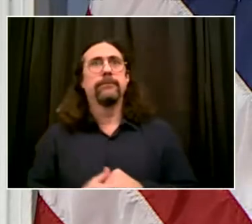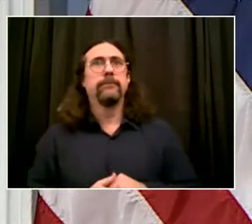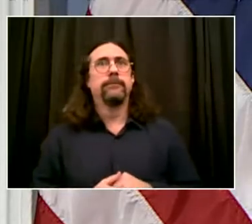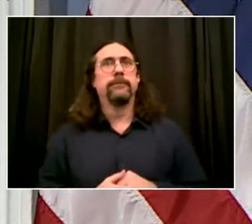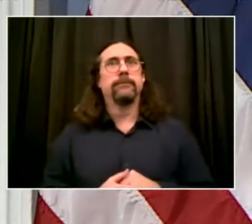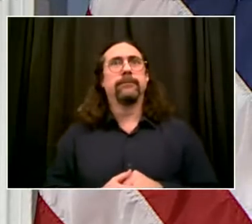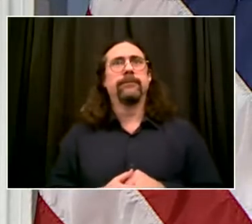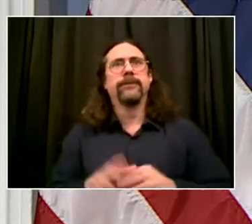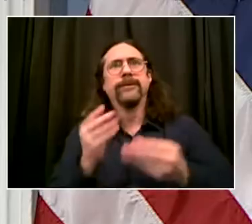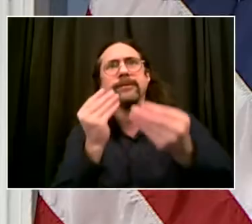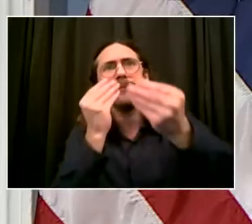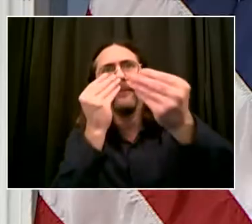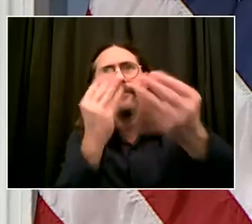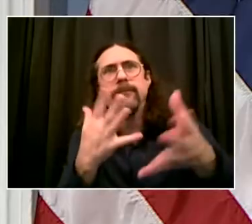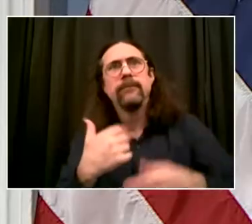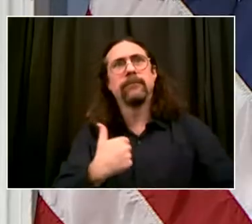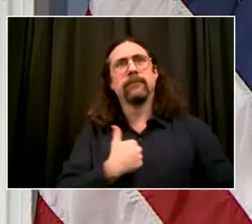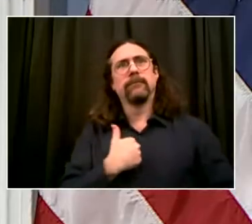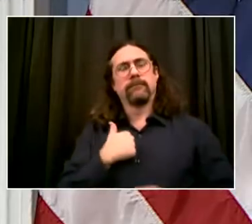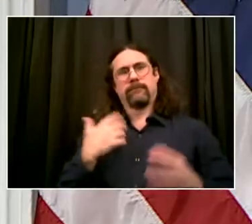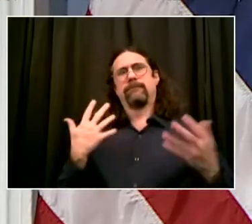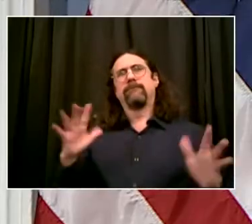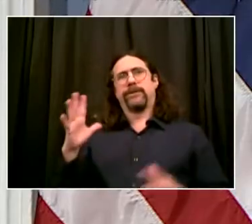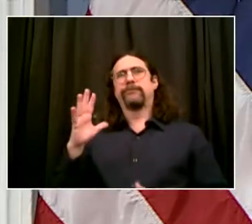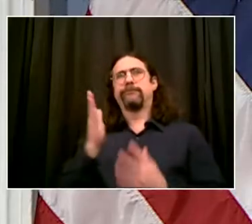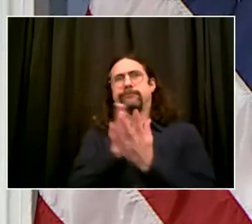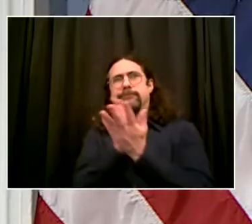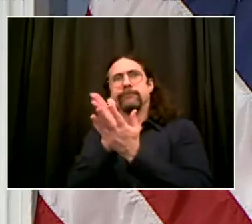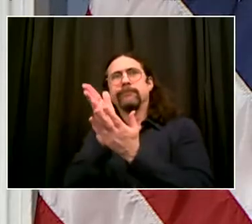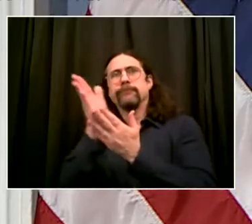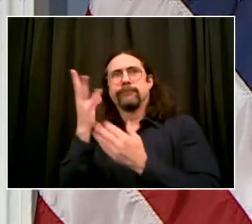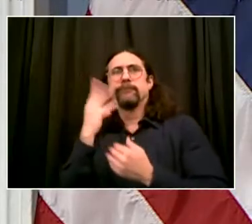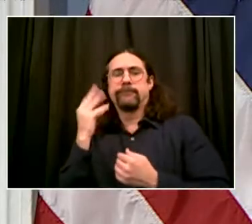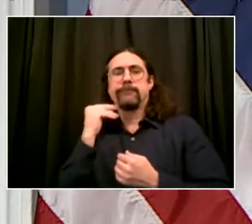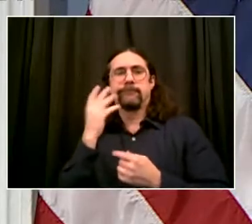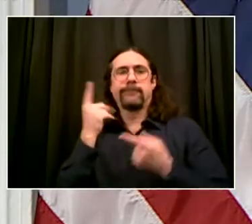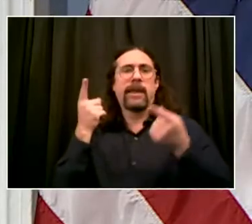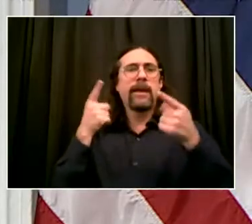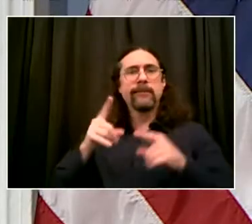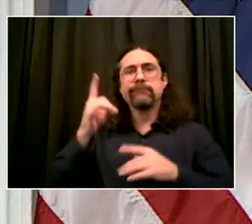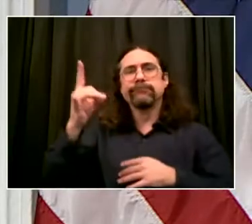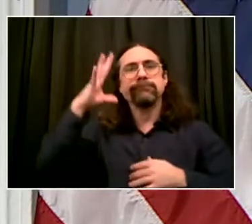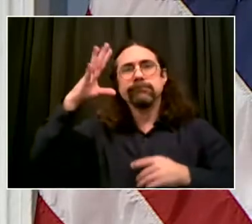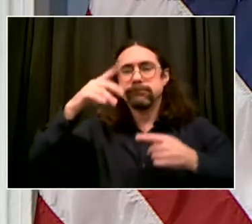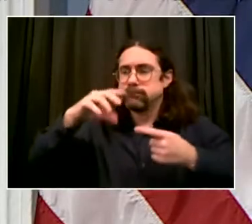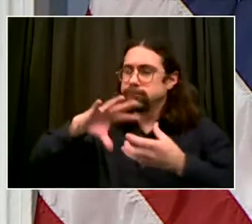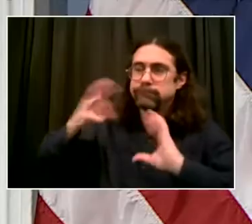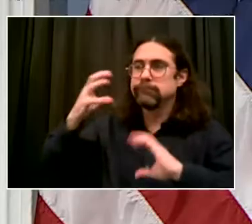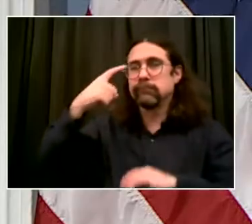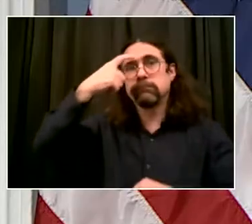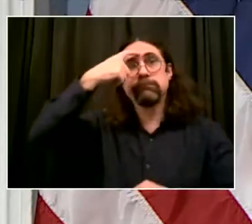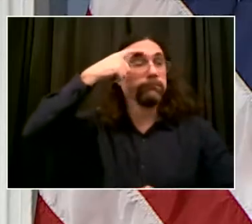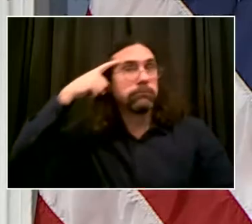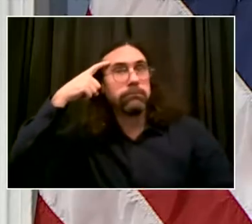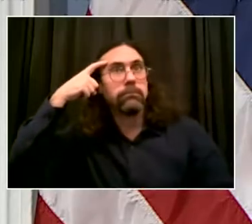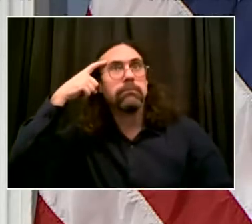WITHOUT INFORMED A LOT OF WHAT WE